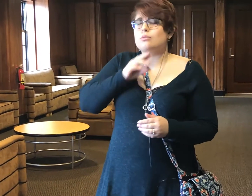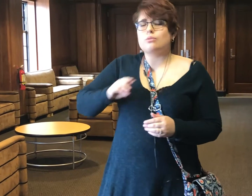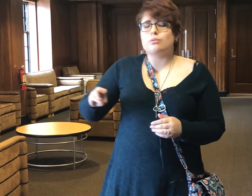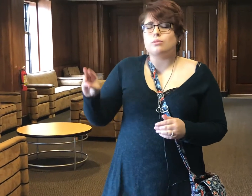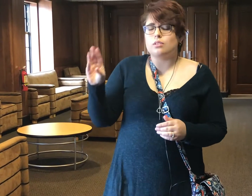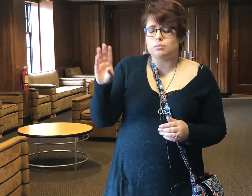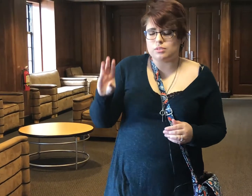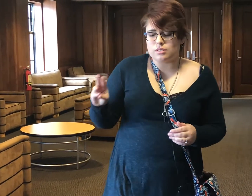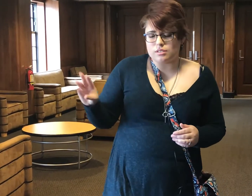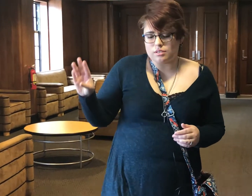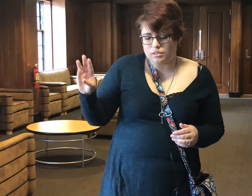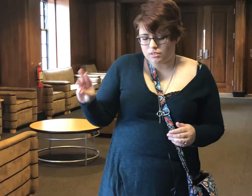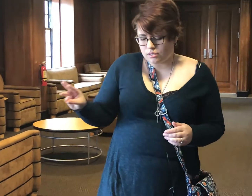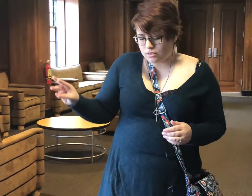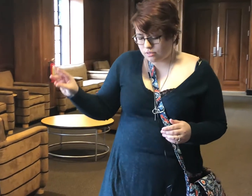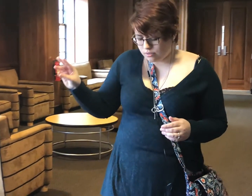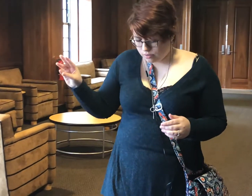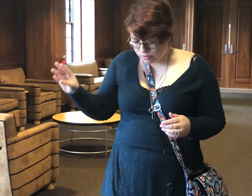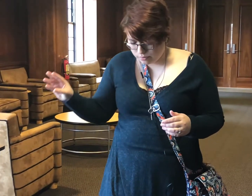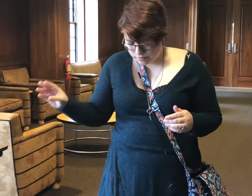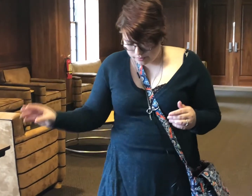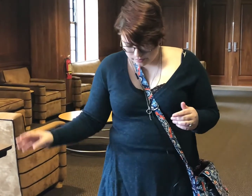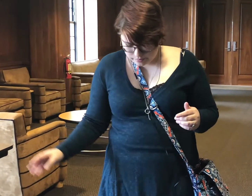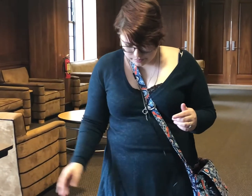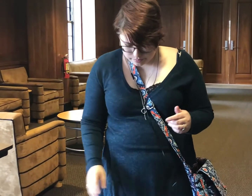me Soon I'll be sixty years old